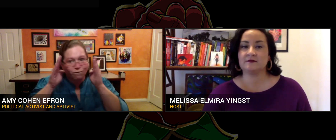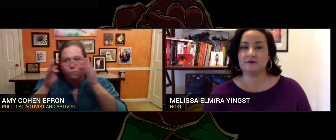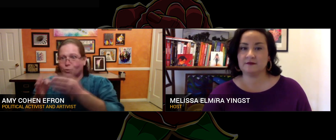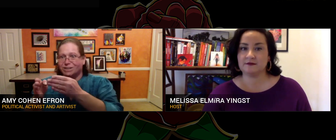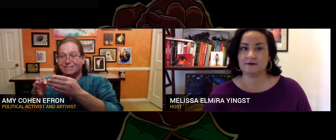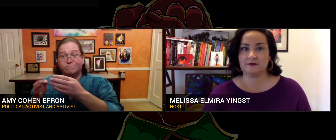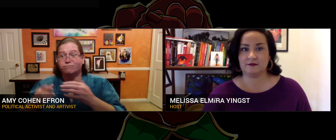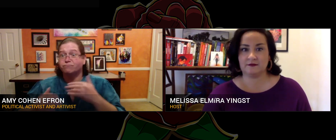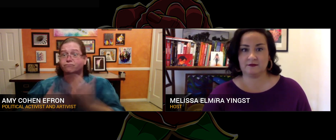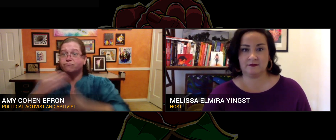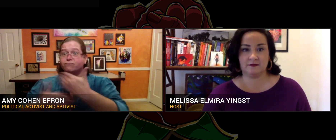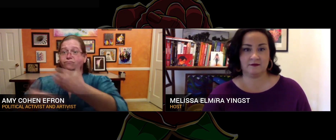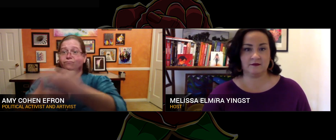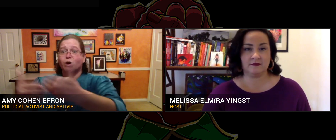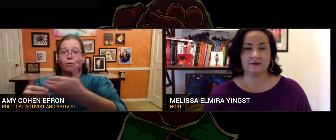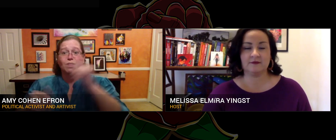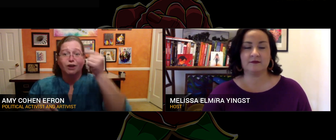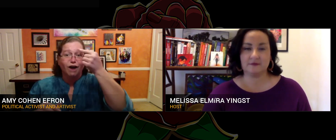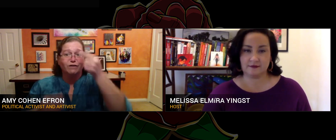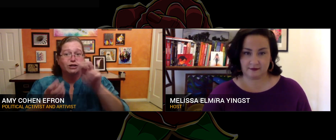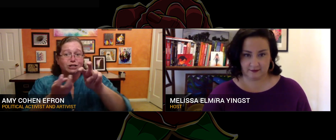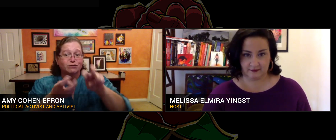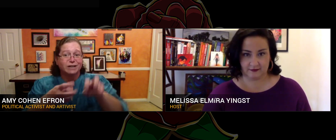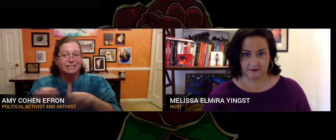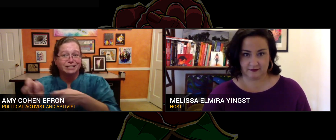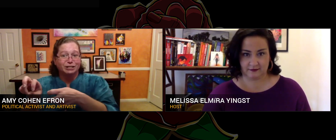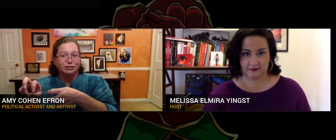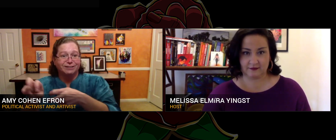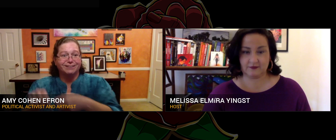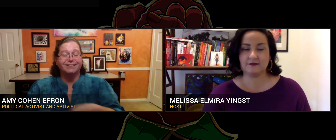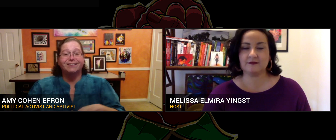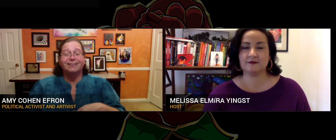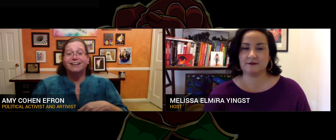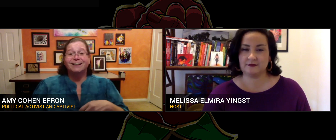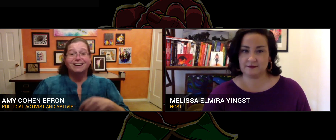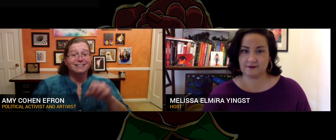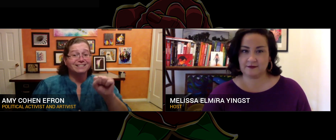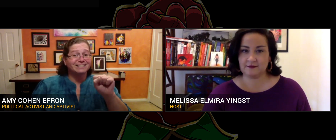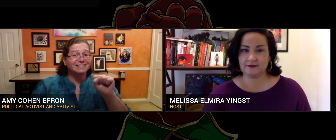the transition to become Governor.